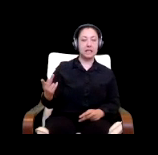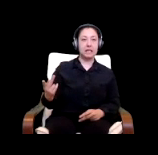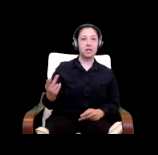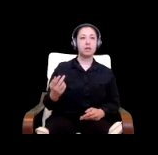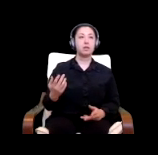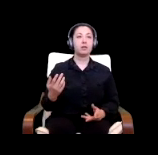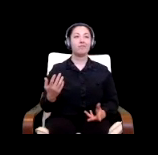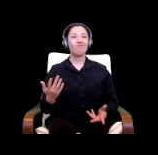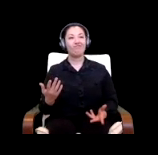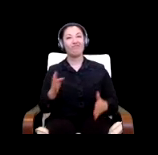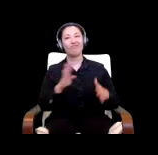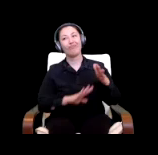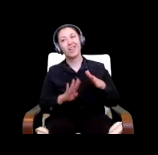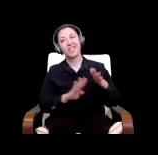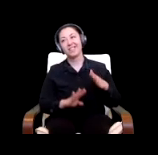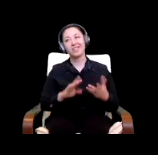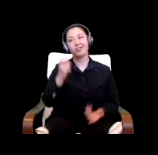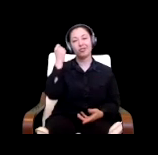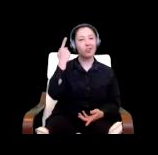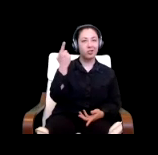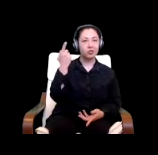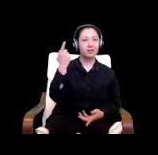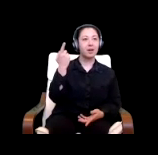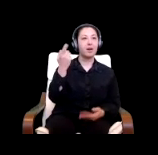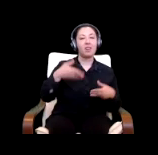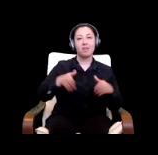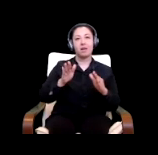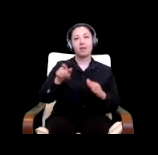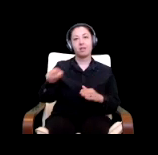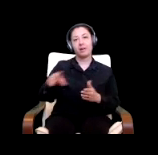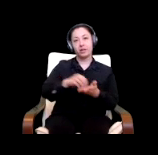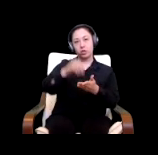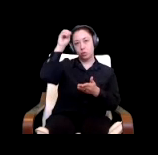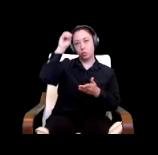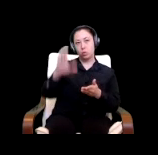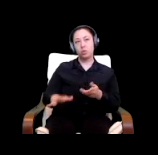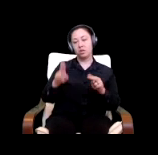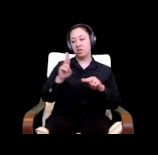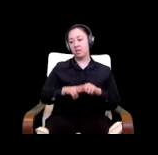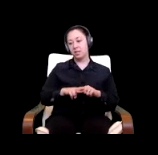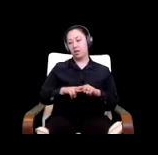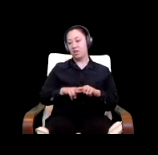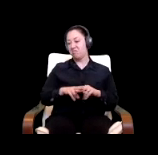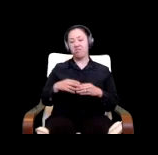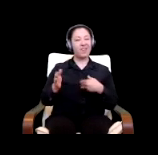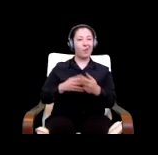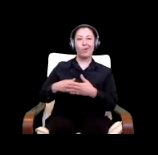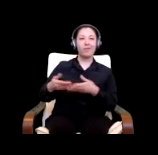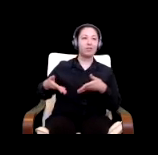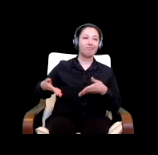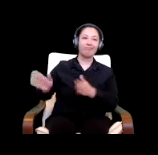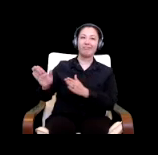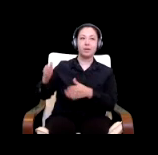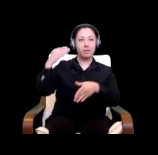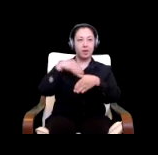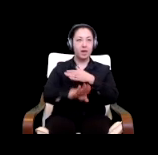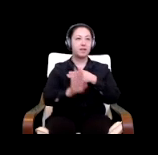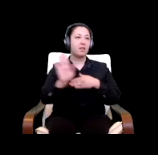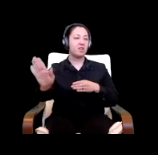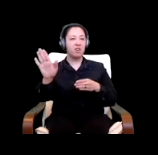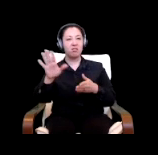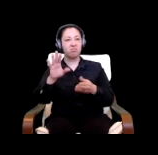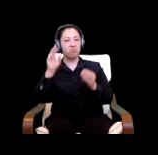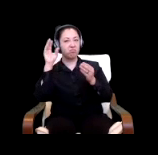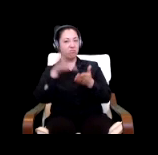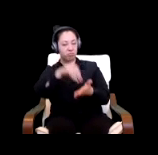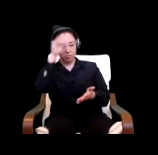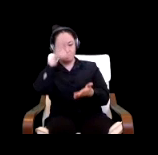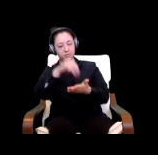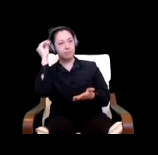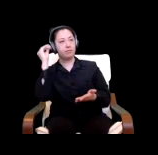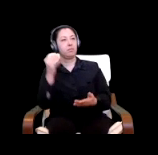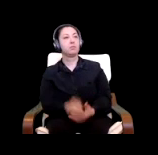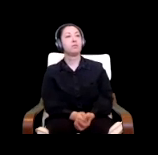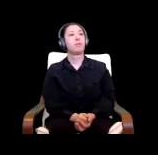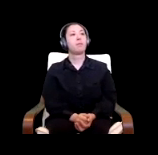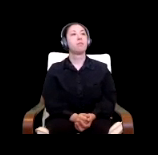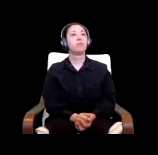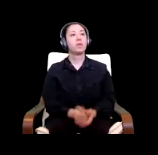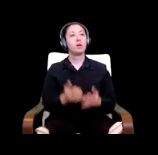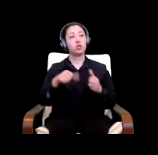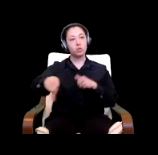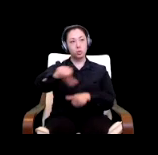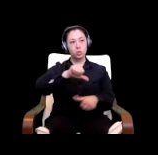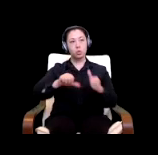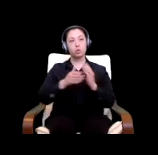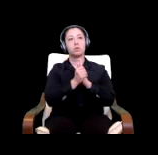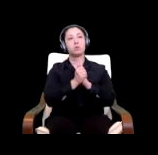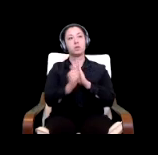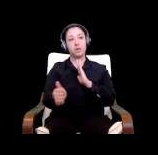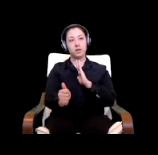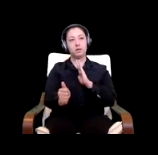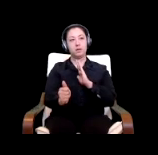with the best posture to take in the material -- social skills are really important and